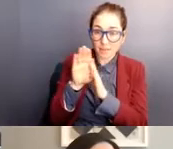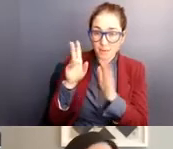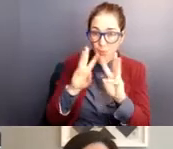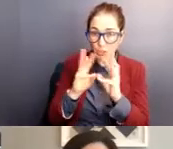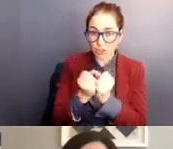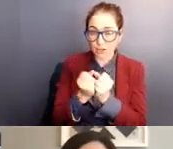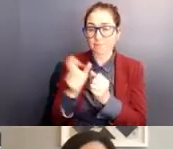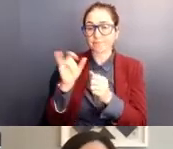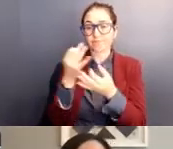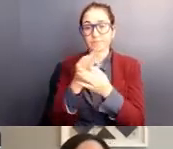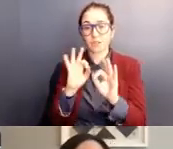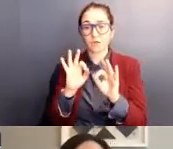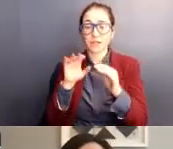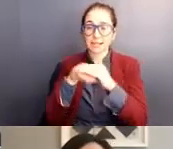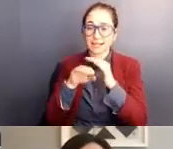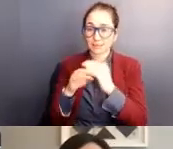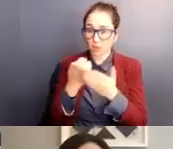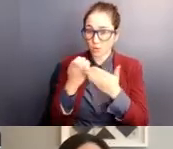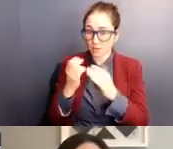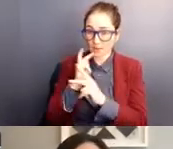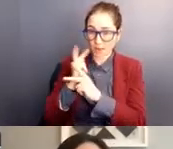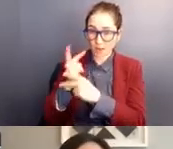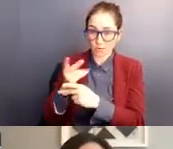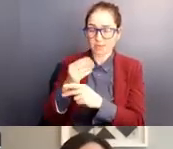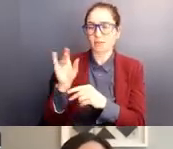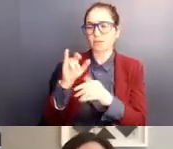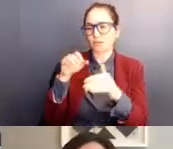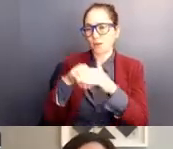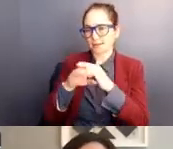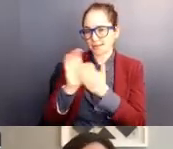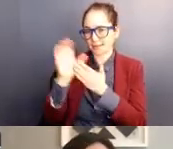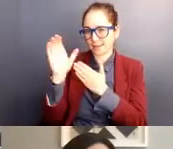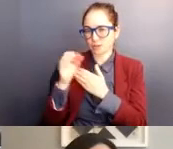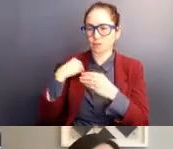equipment loans and an access calendar that lists events happening